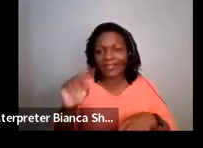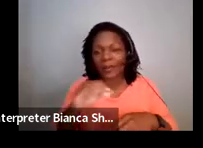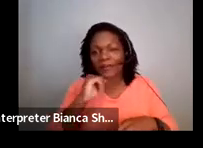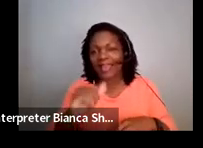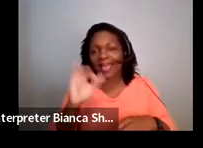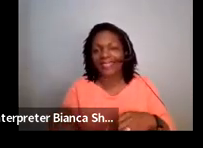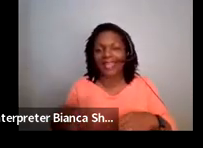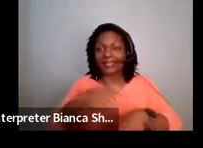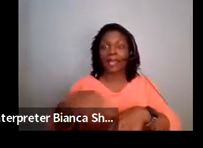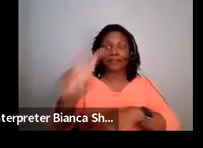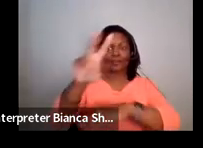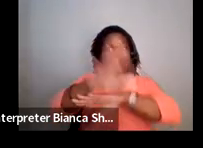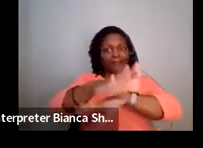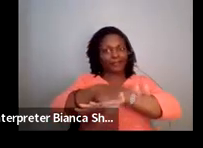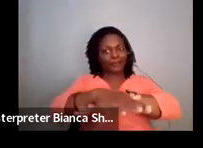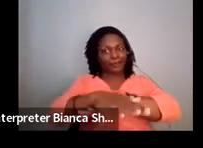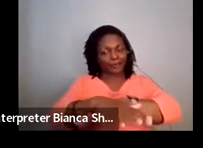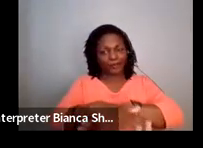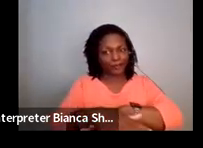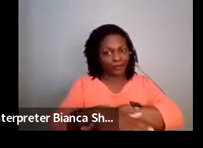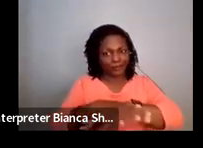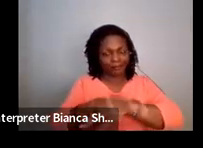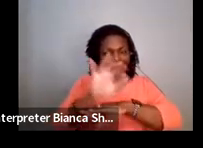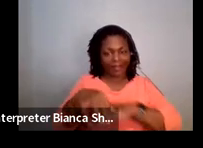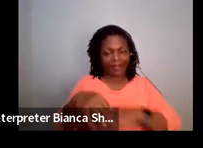That's a nap that's not a rem sleep Okay, we want you to be sleepy.